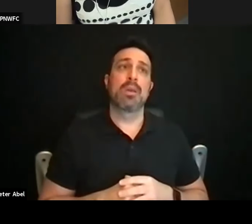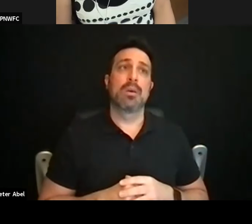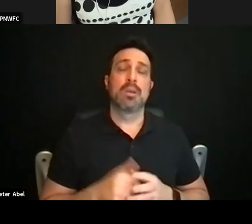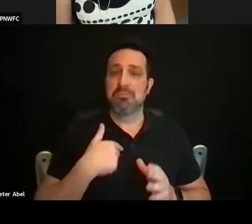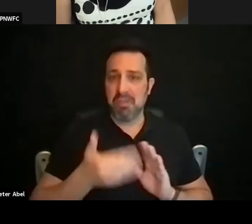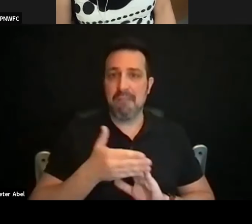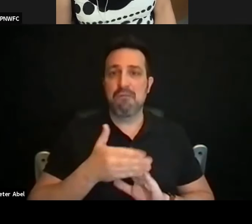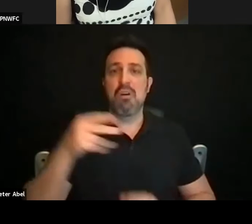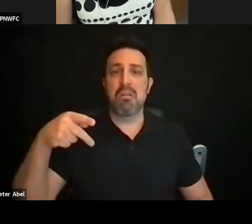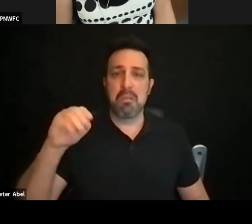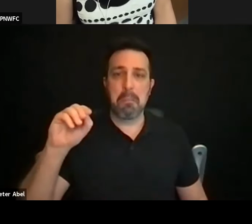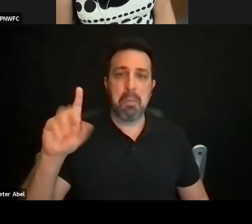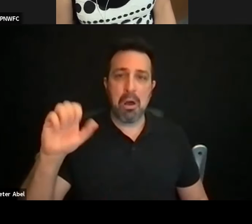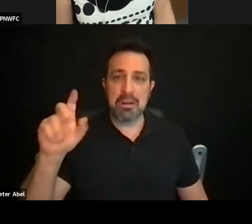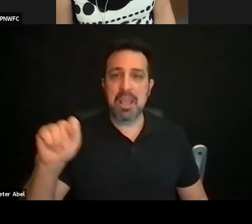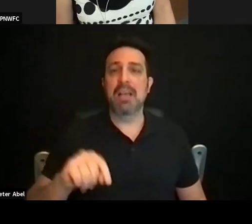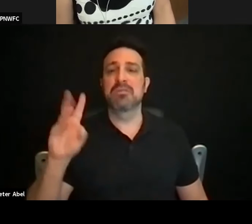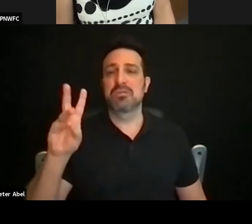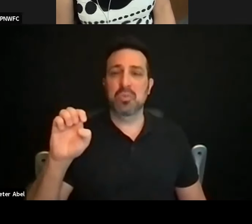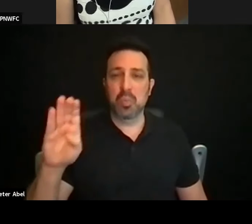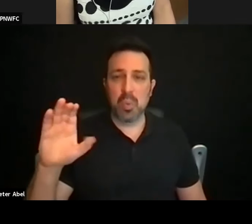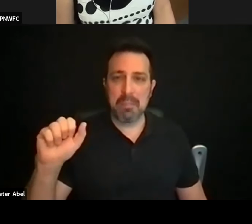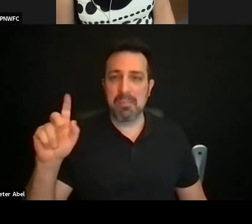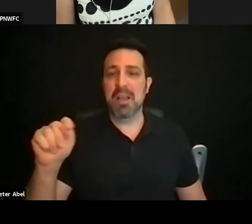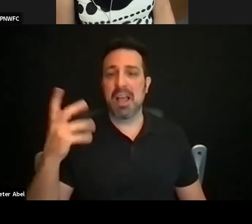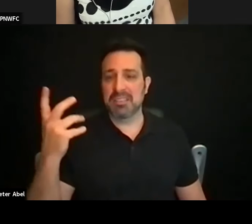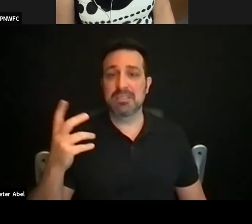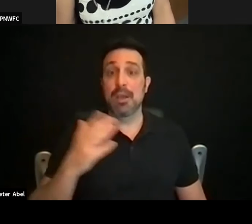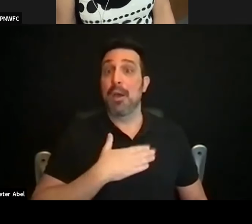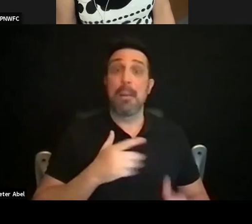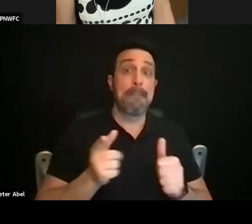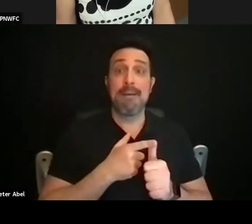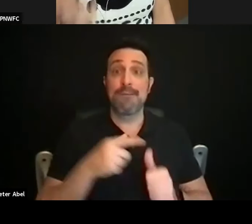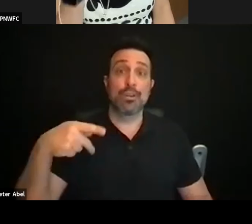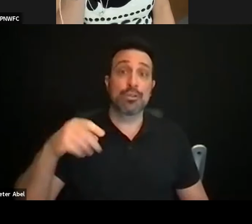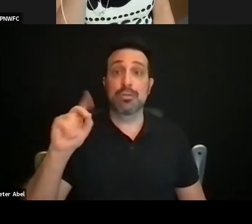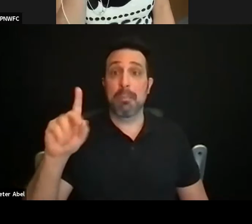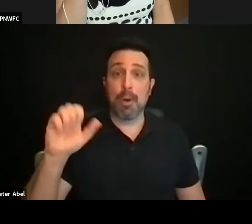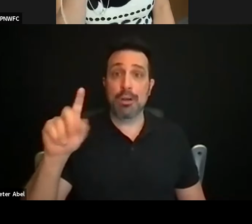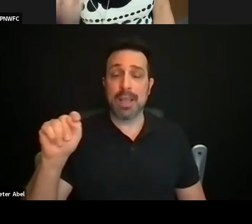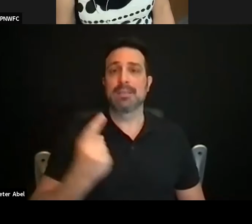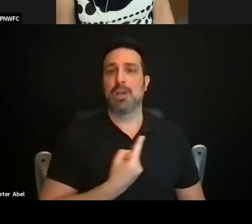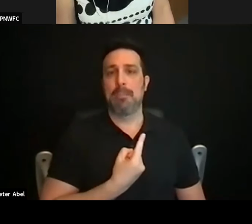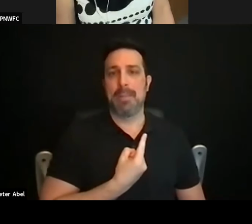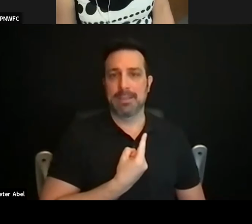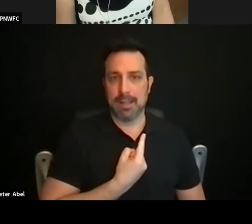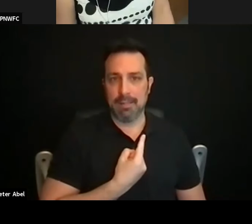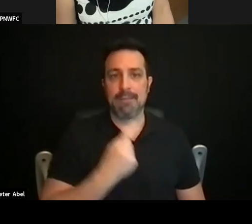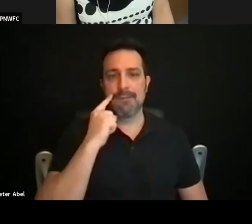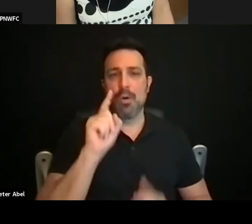long line of improv, I did a lot of